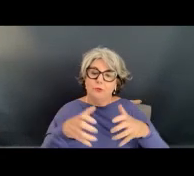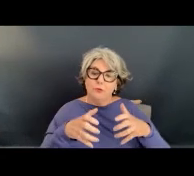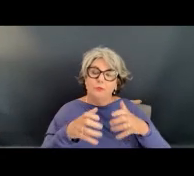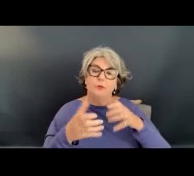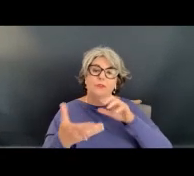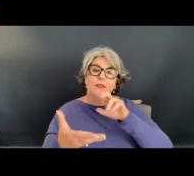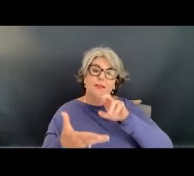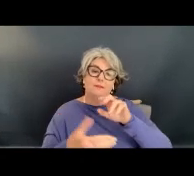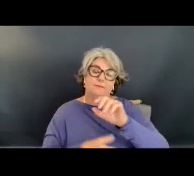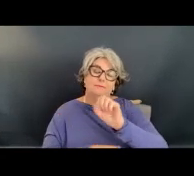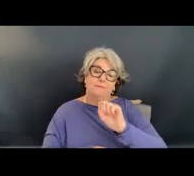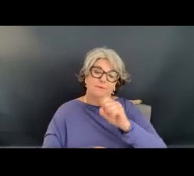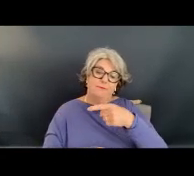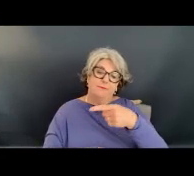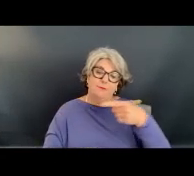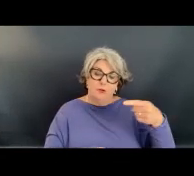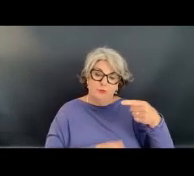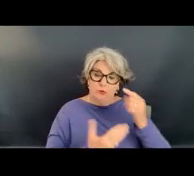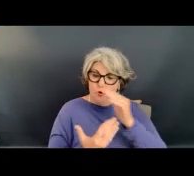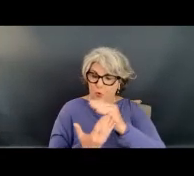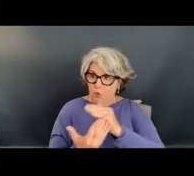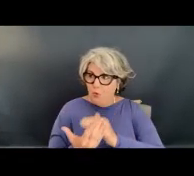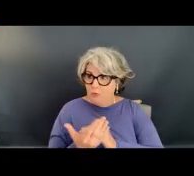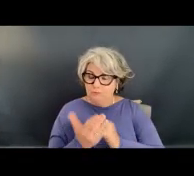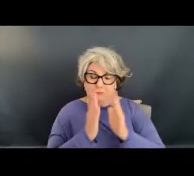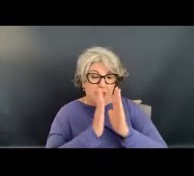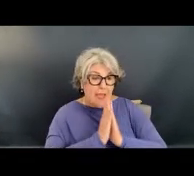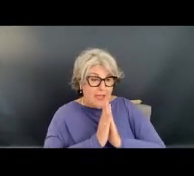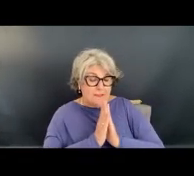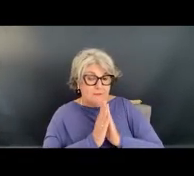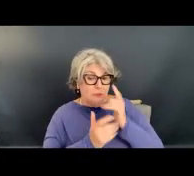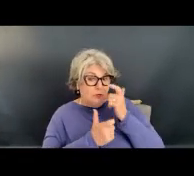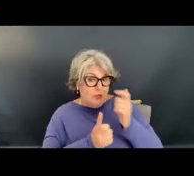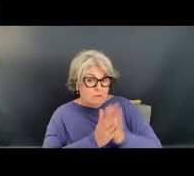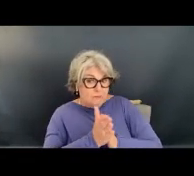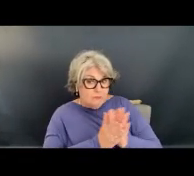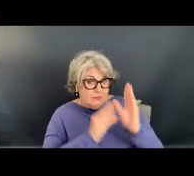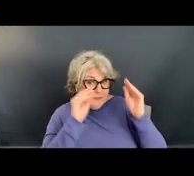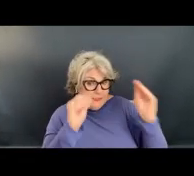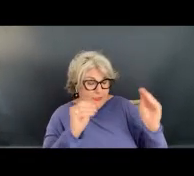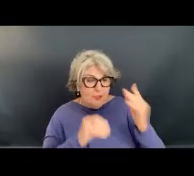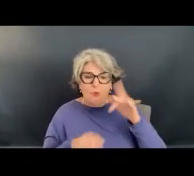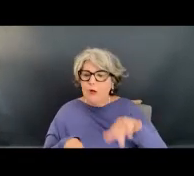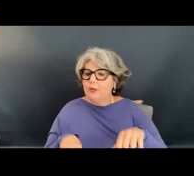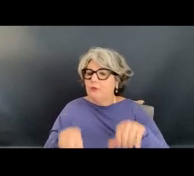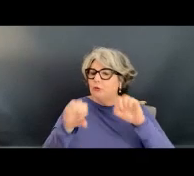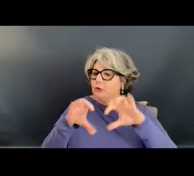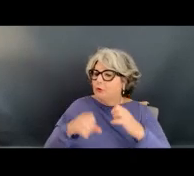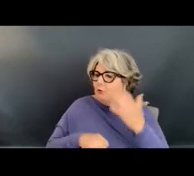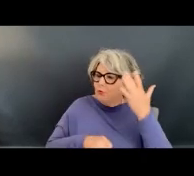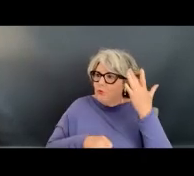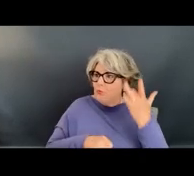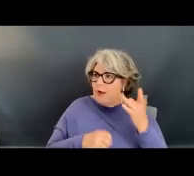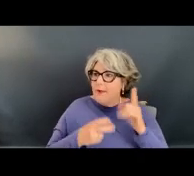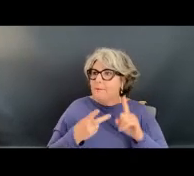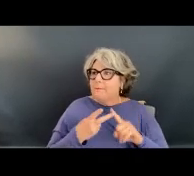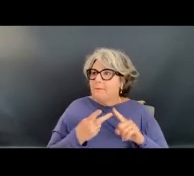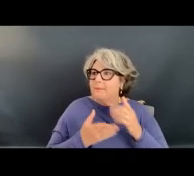first course, we asked them about their interest in teaching and why they took the course and some other information.